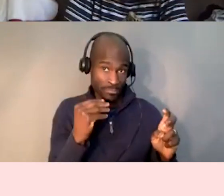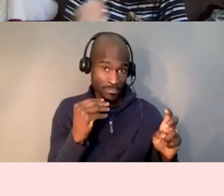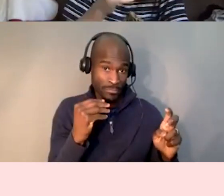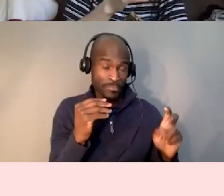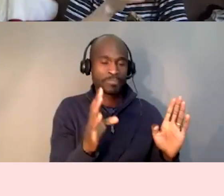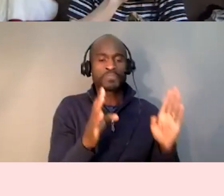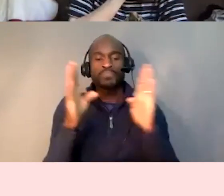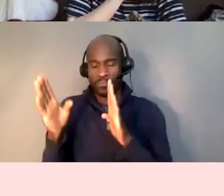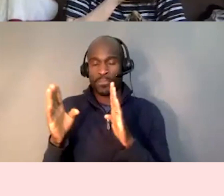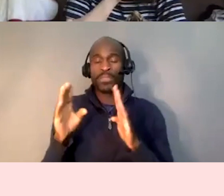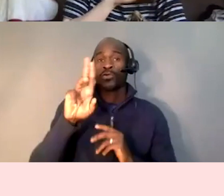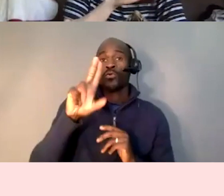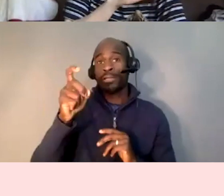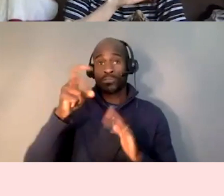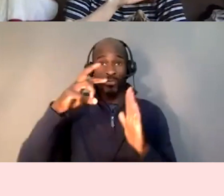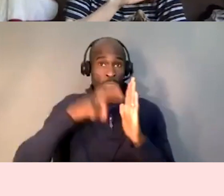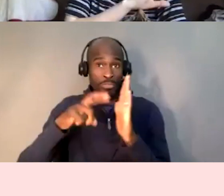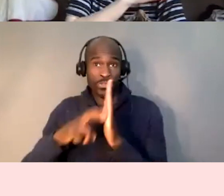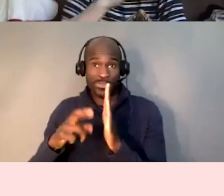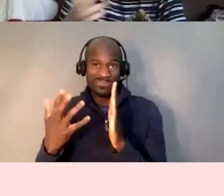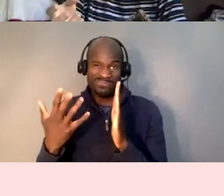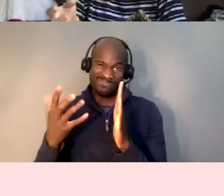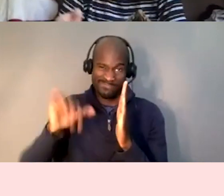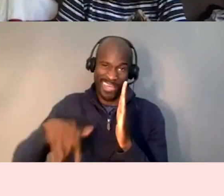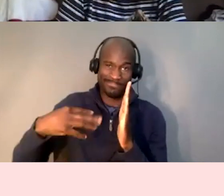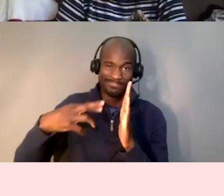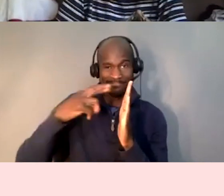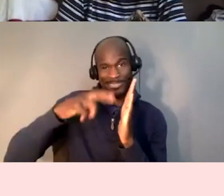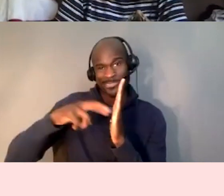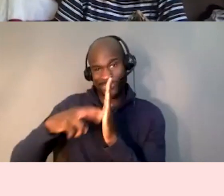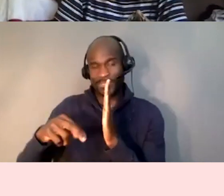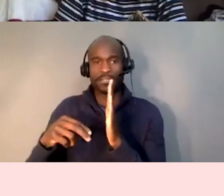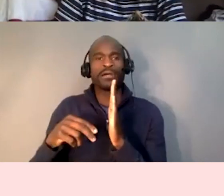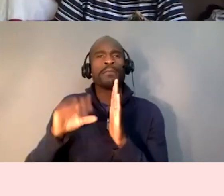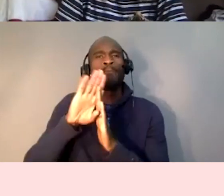it's a lot of the background stuff that goes into the final design and it's a